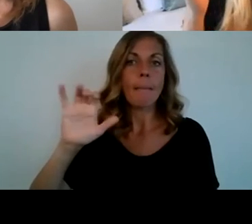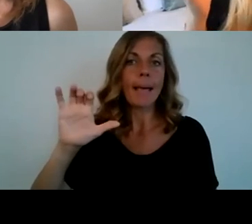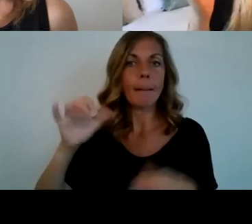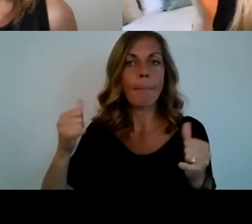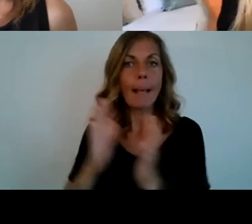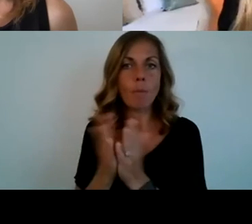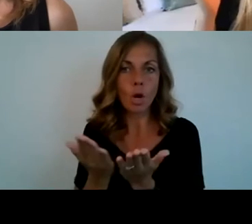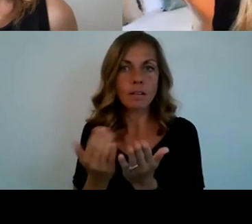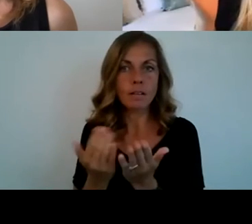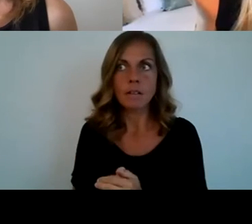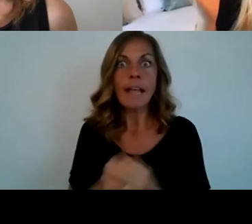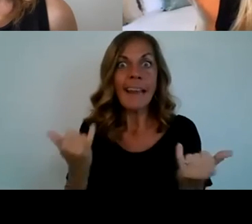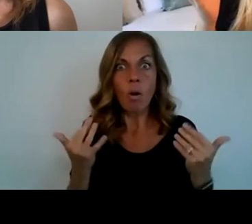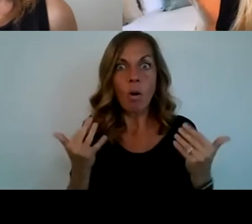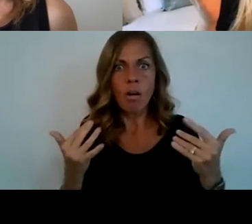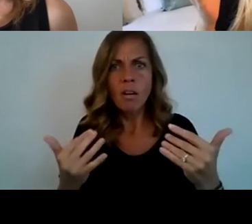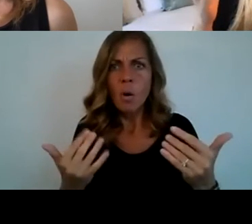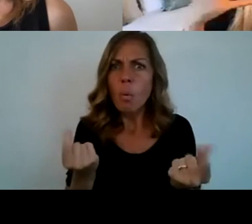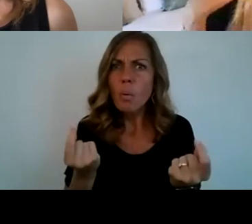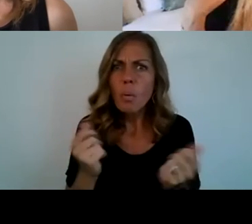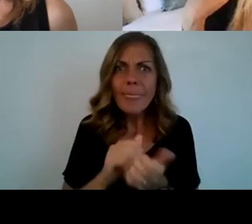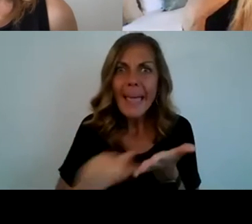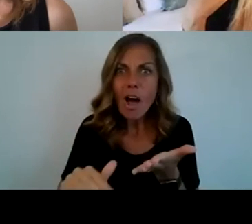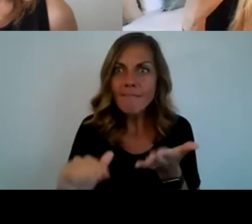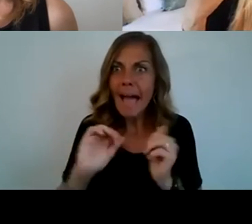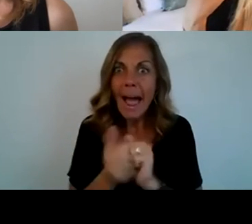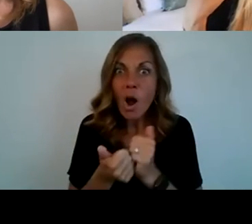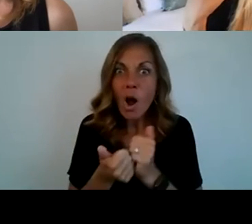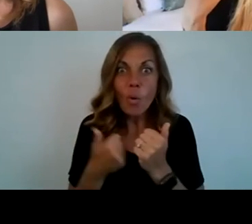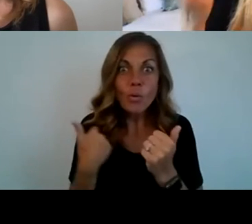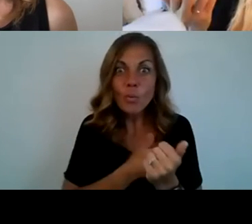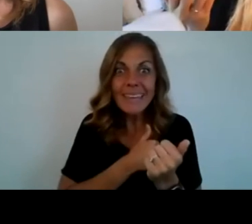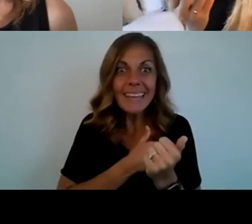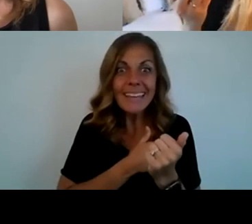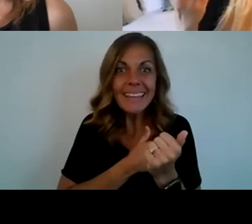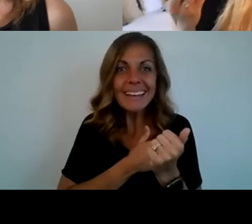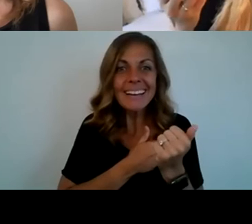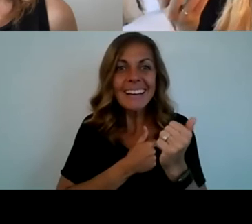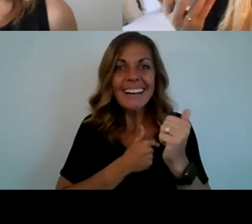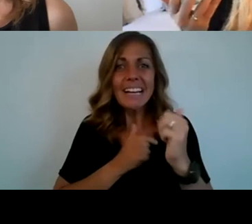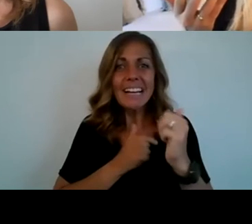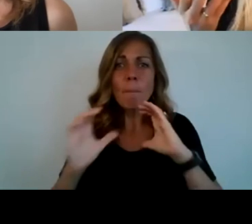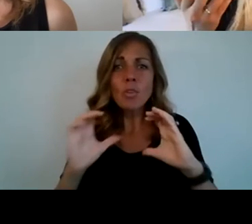furlough? How do we package this in a way how do you communicate empathetic or compassionate